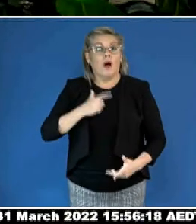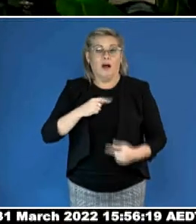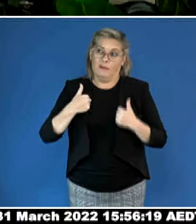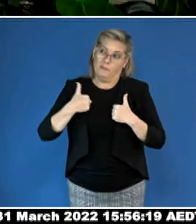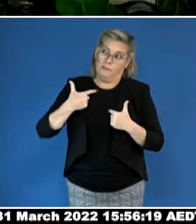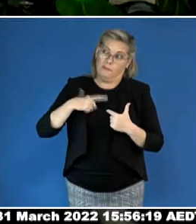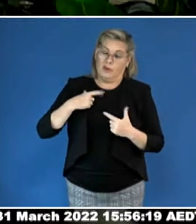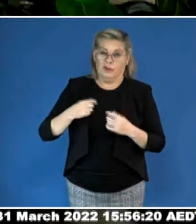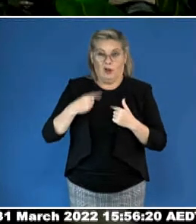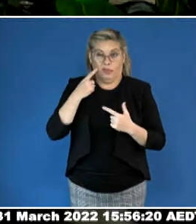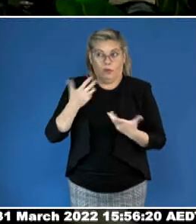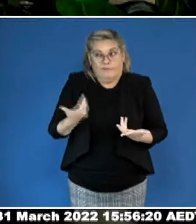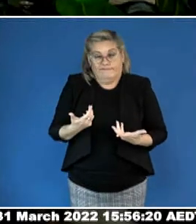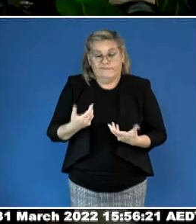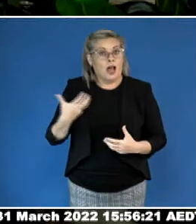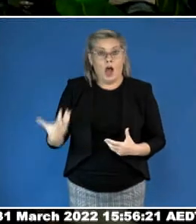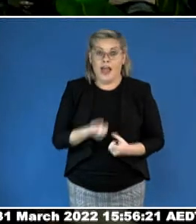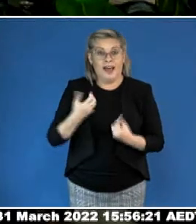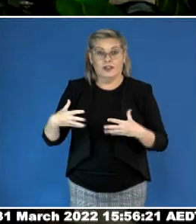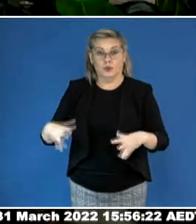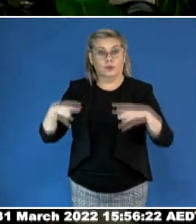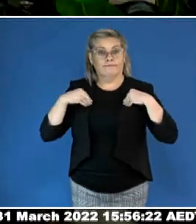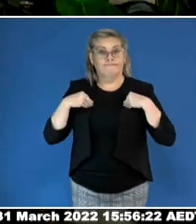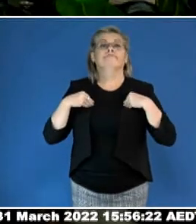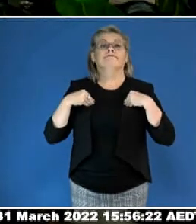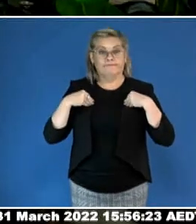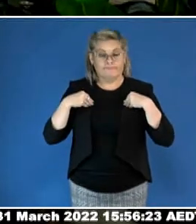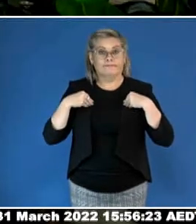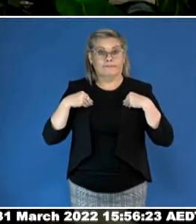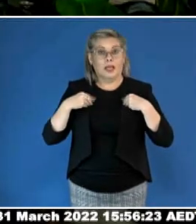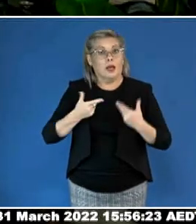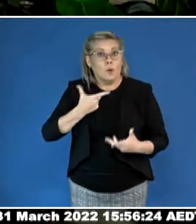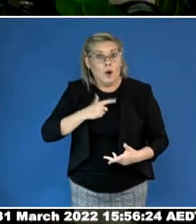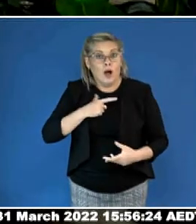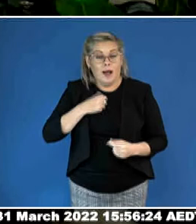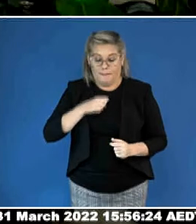hate." That quote is from Hannah Gadsby a Yellow Ladybugs ambassador and autistic